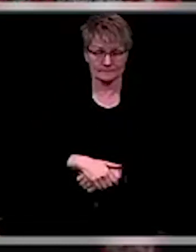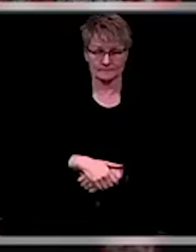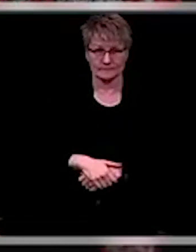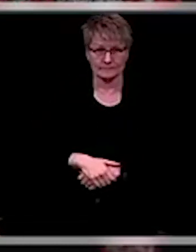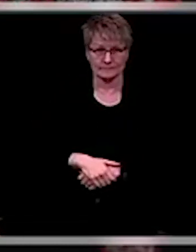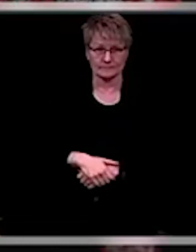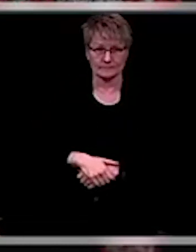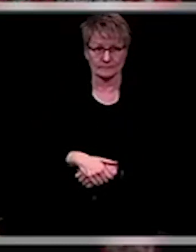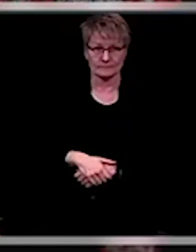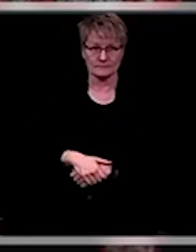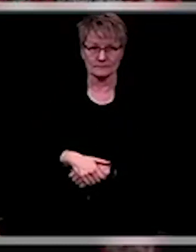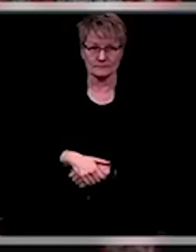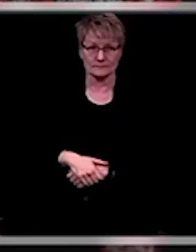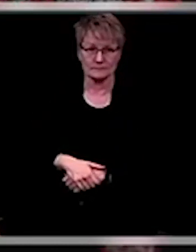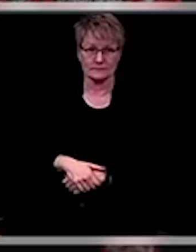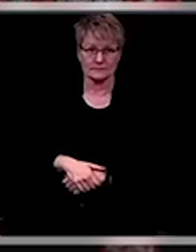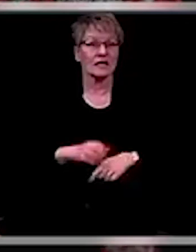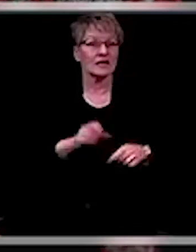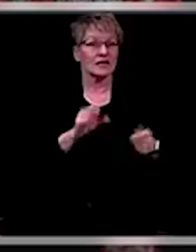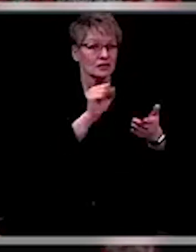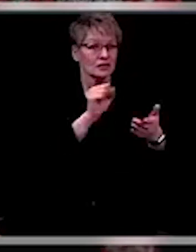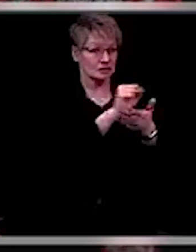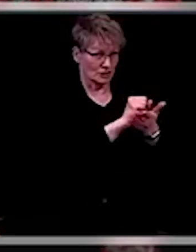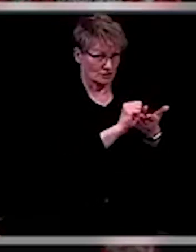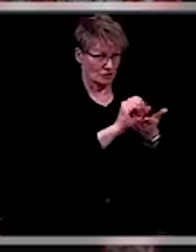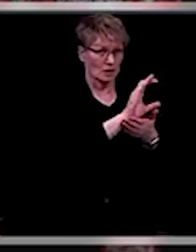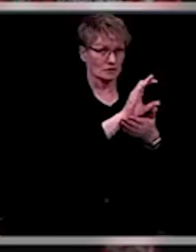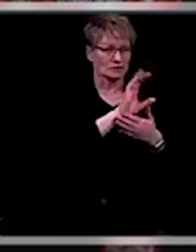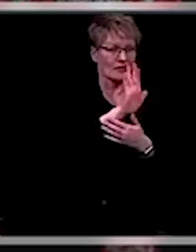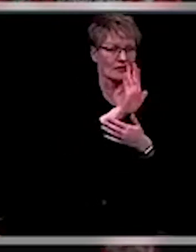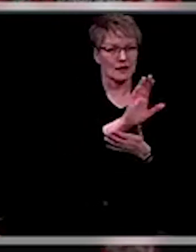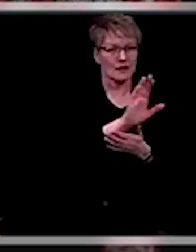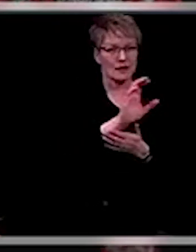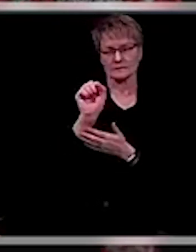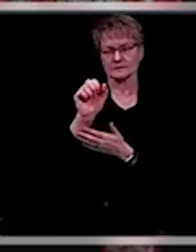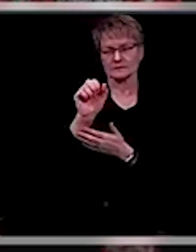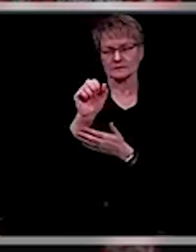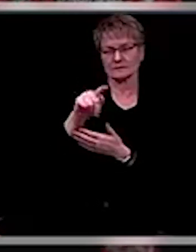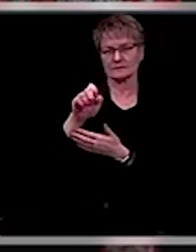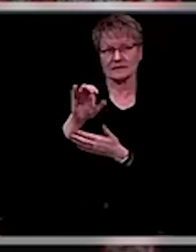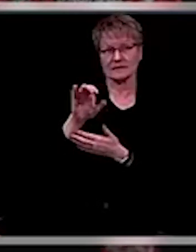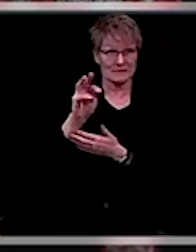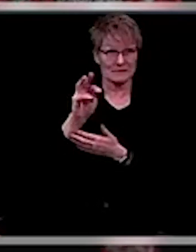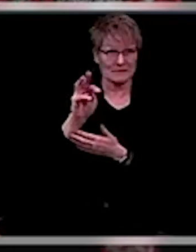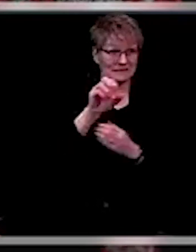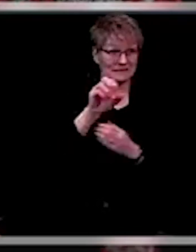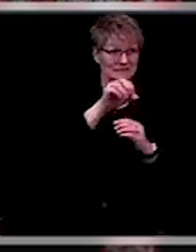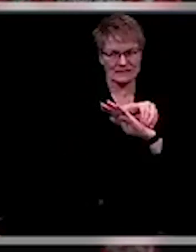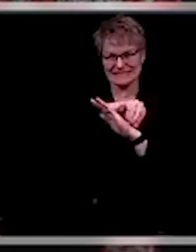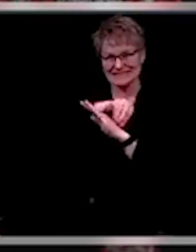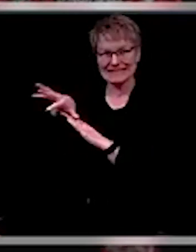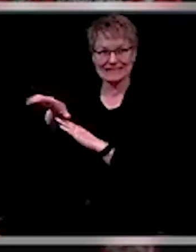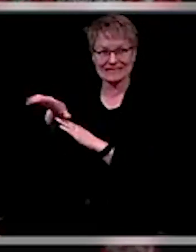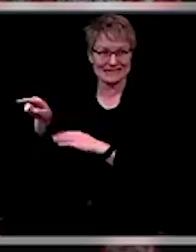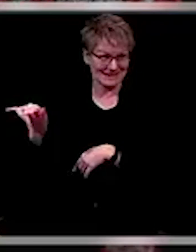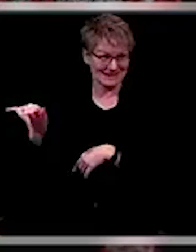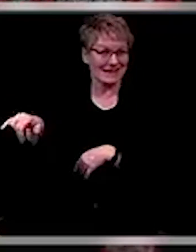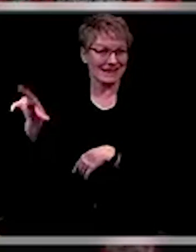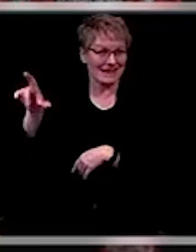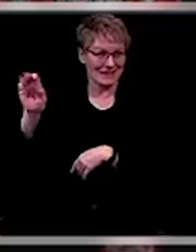has been sending specimens to them this week and that lab is able to turn around tests within 24 to